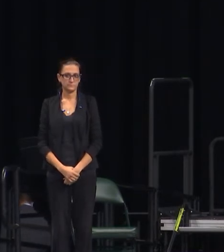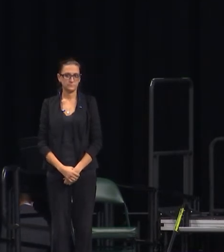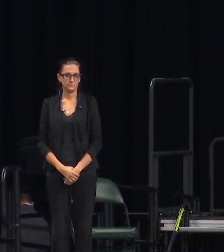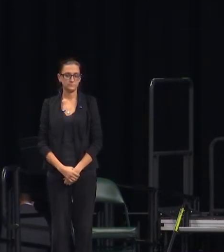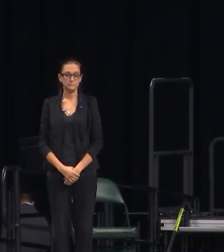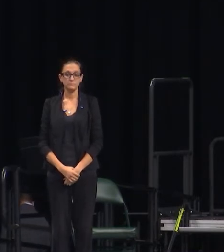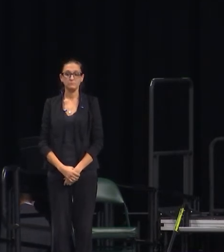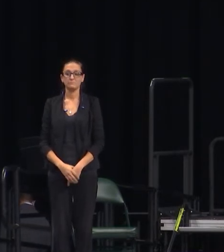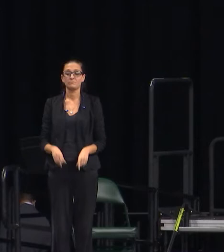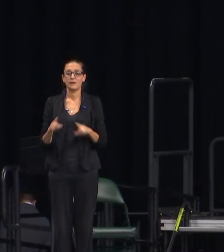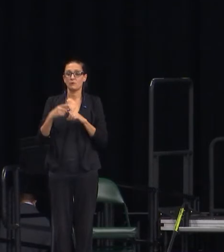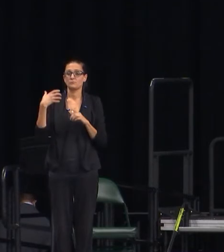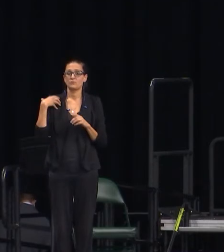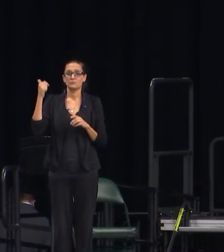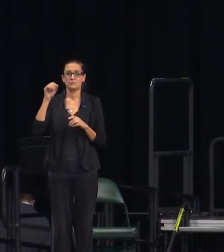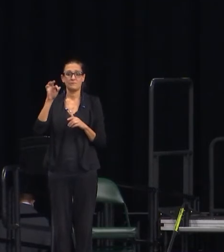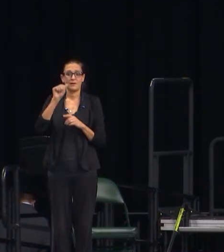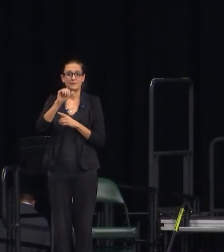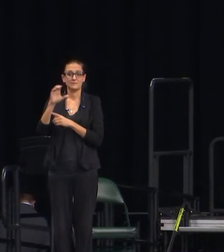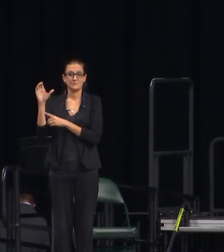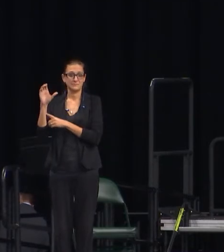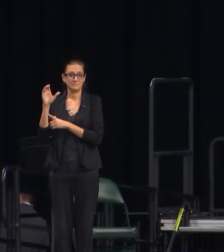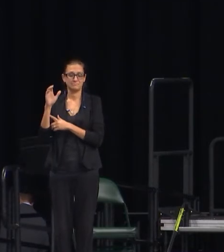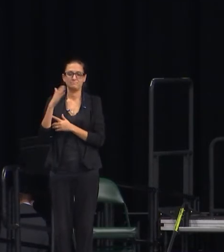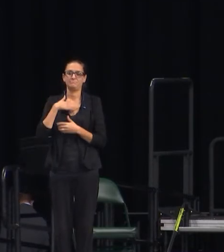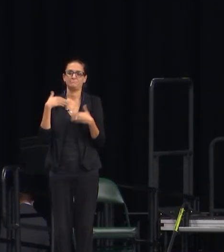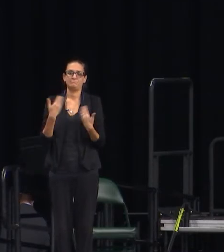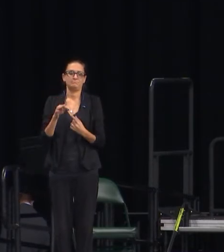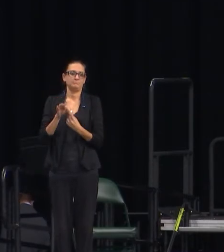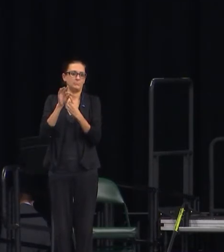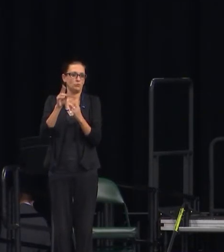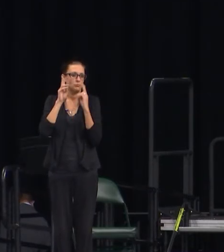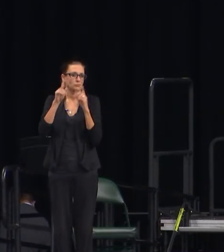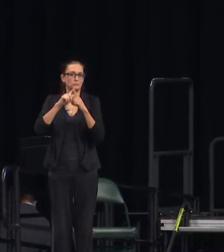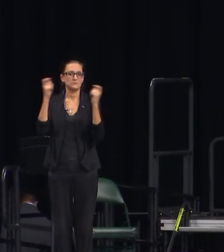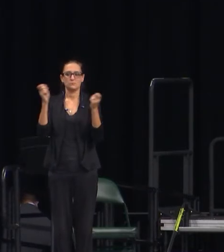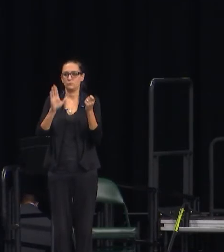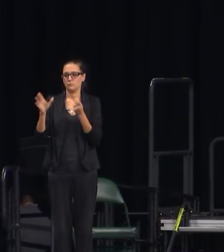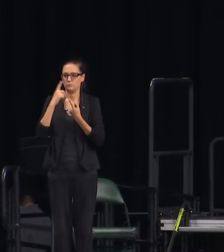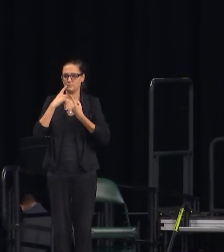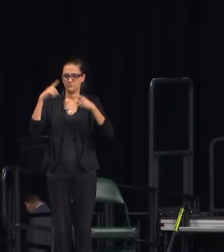As Chancellor of ACC, it is my distinct honor to celebrate your achievements.